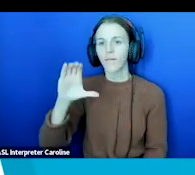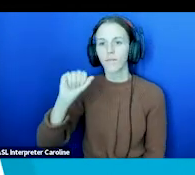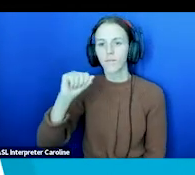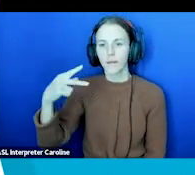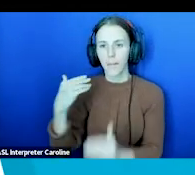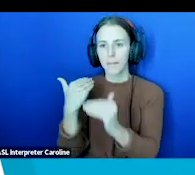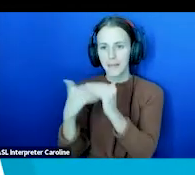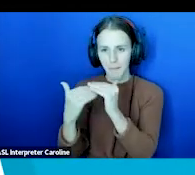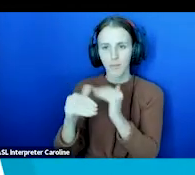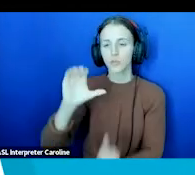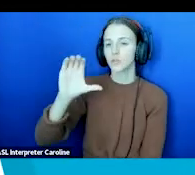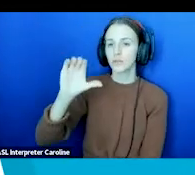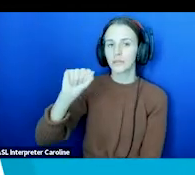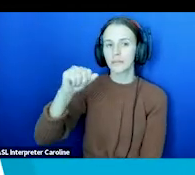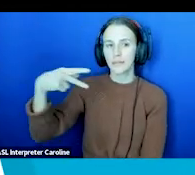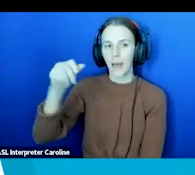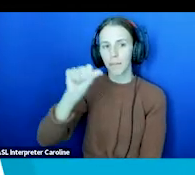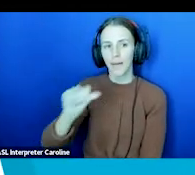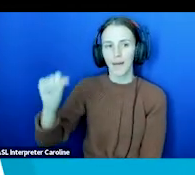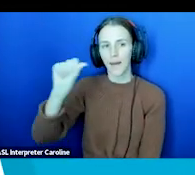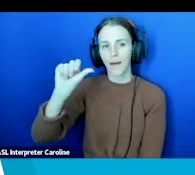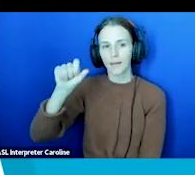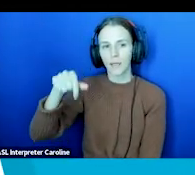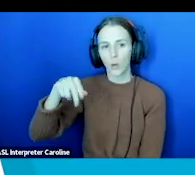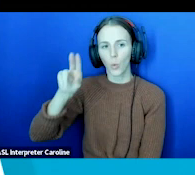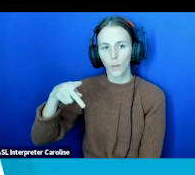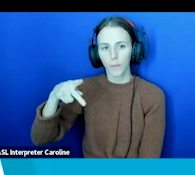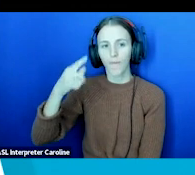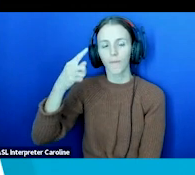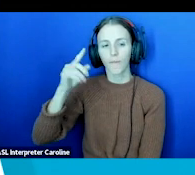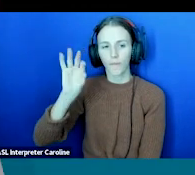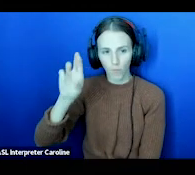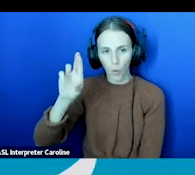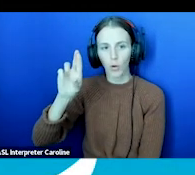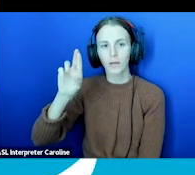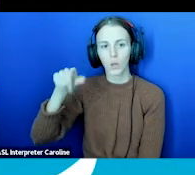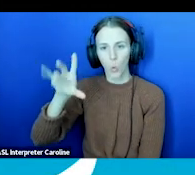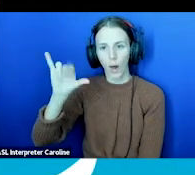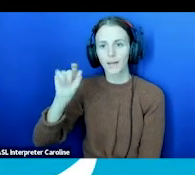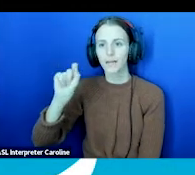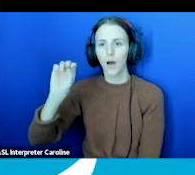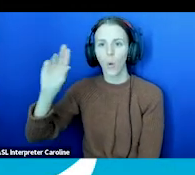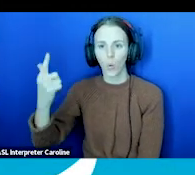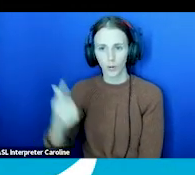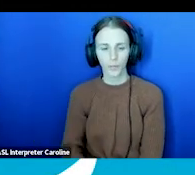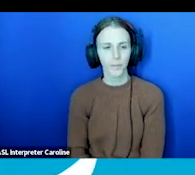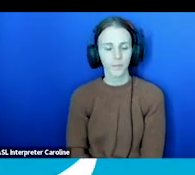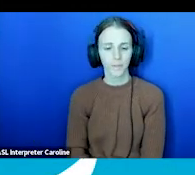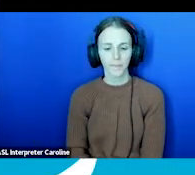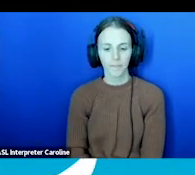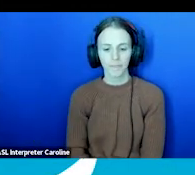855-IL CAP, 25. AND THEN WE HAVE A CAP E-MAIL